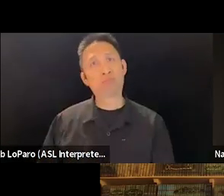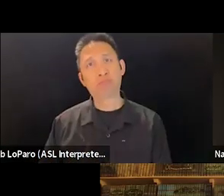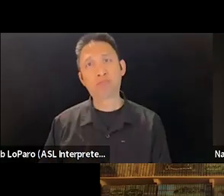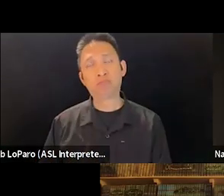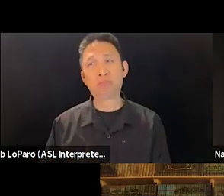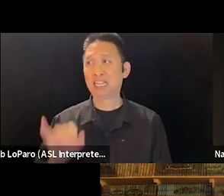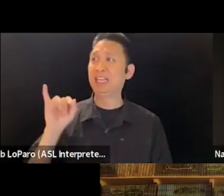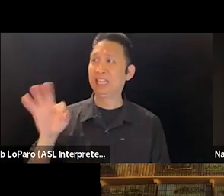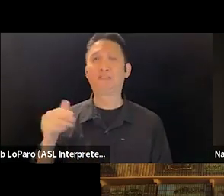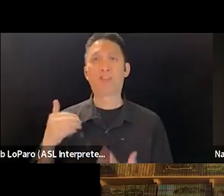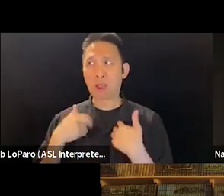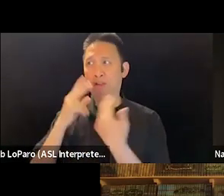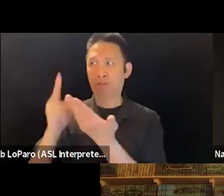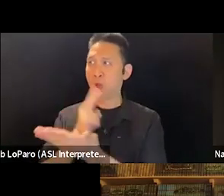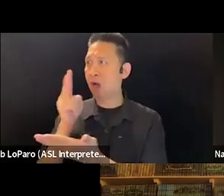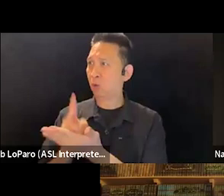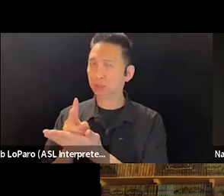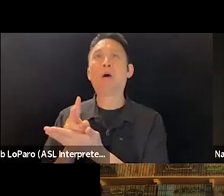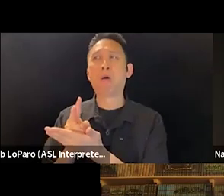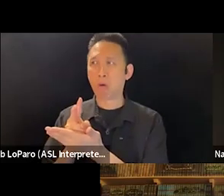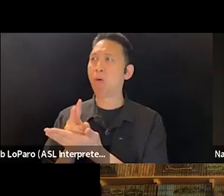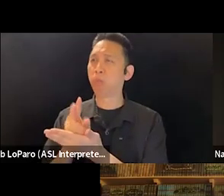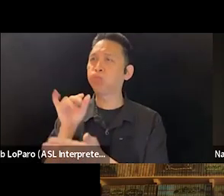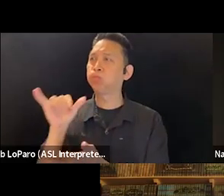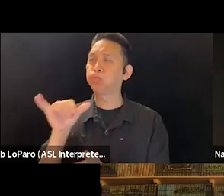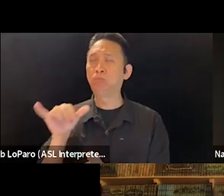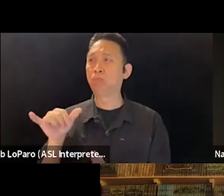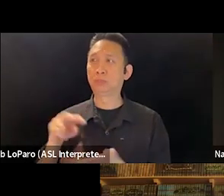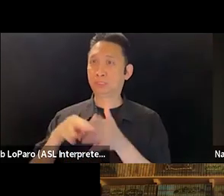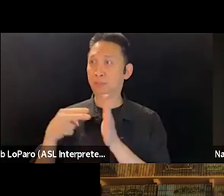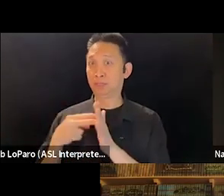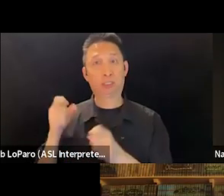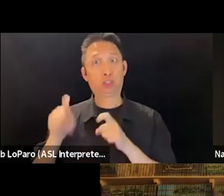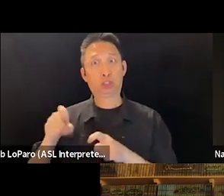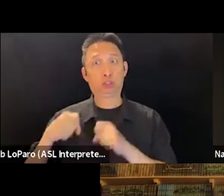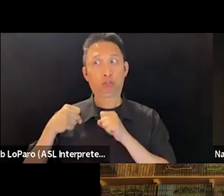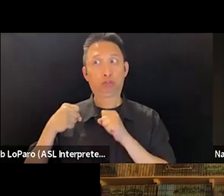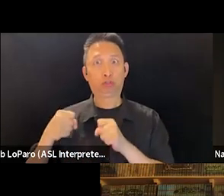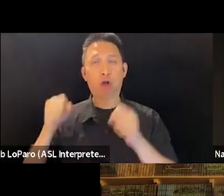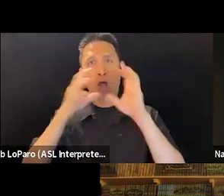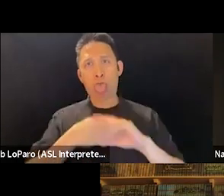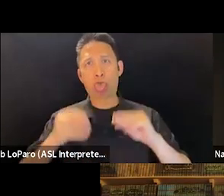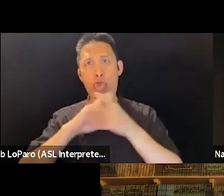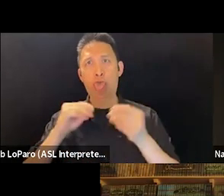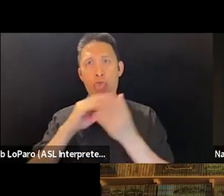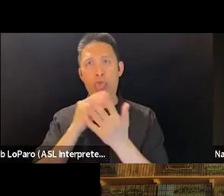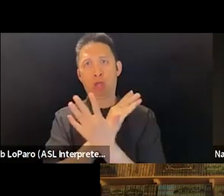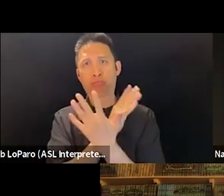it's supposed to have a sort of very strong storytelling or narration that perhaps in a slot